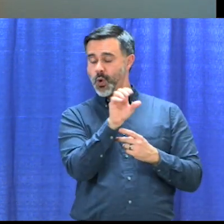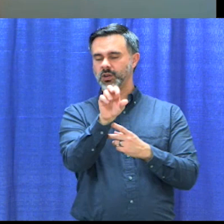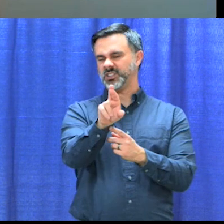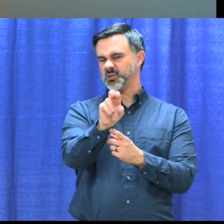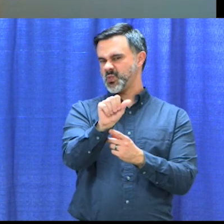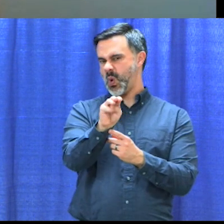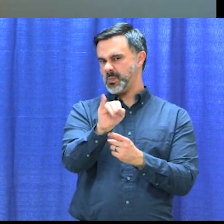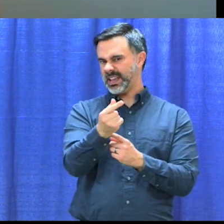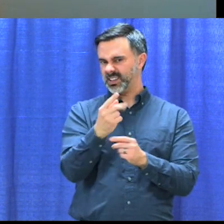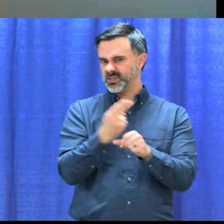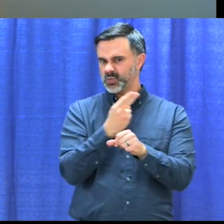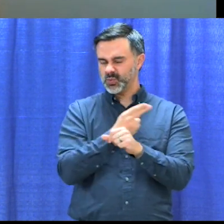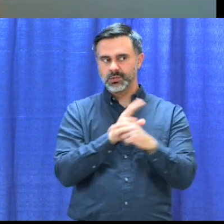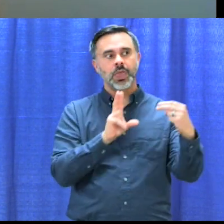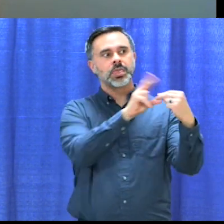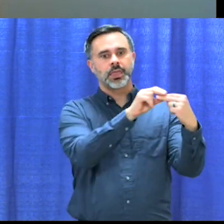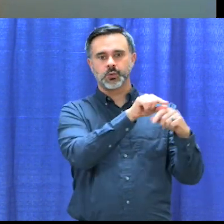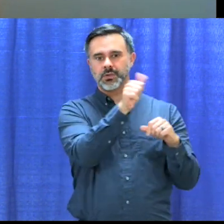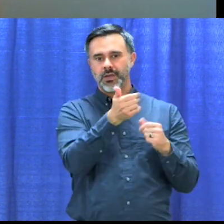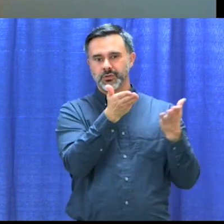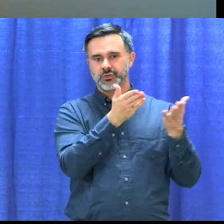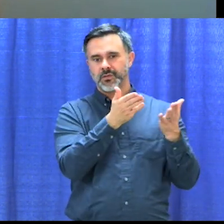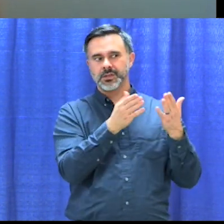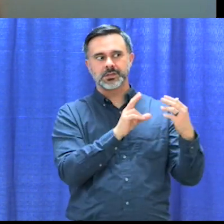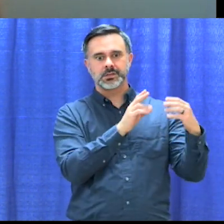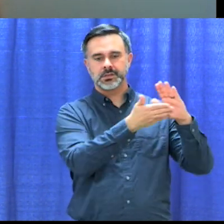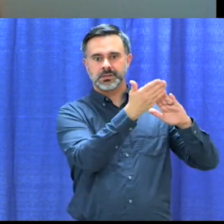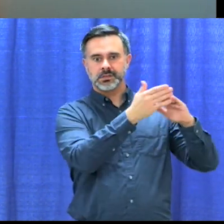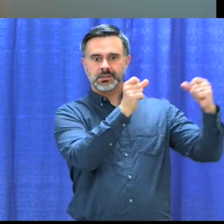And those include such things as different service providers operate in different service